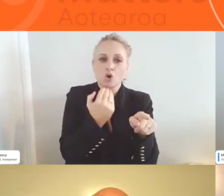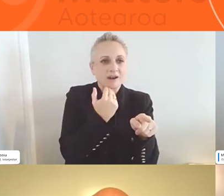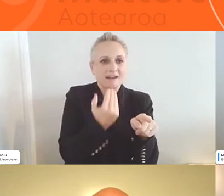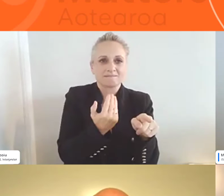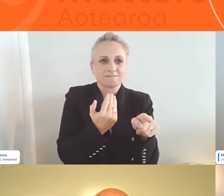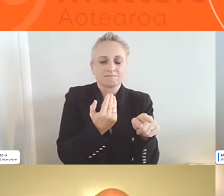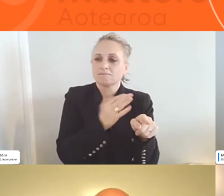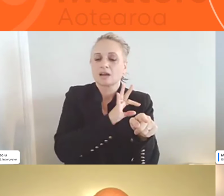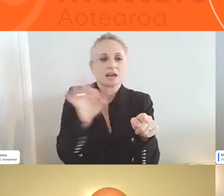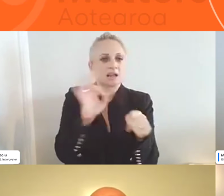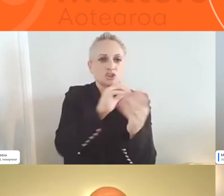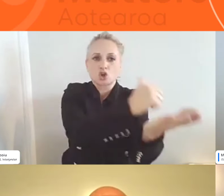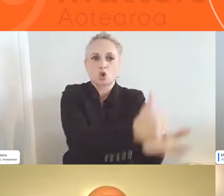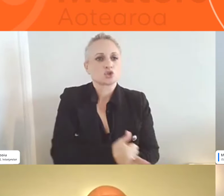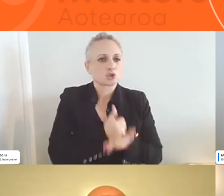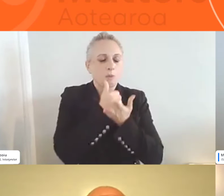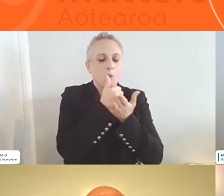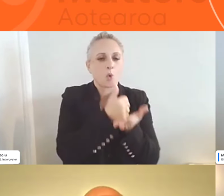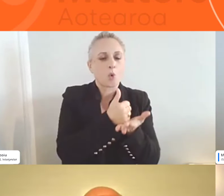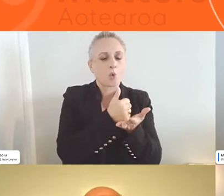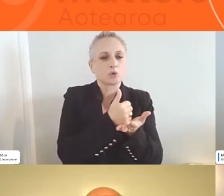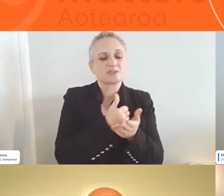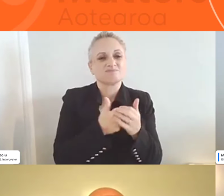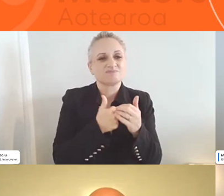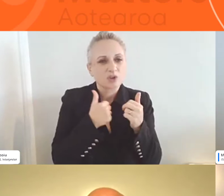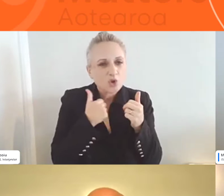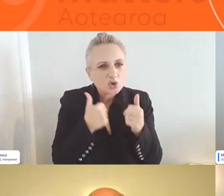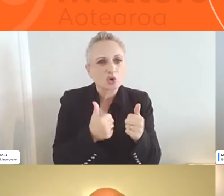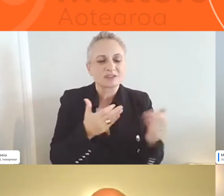mentioned, do not support good accessibility outcomes. So for